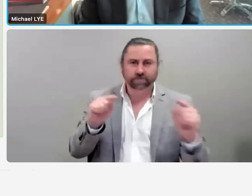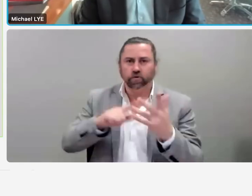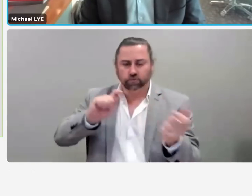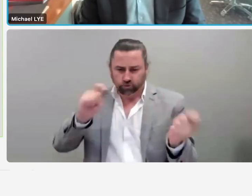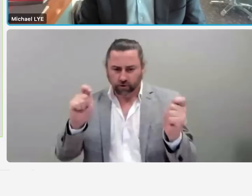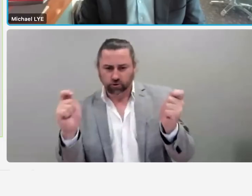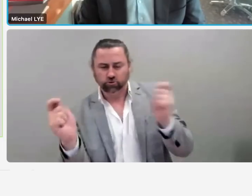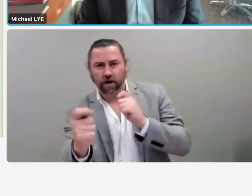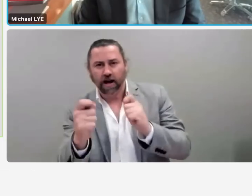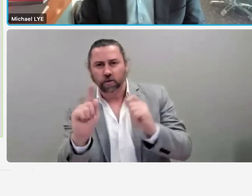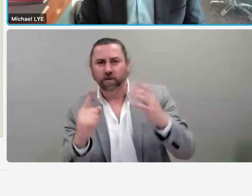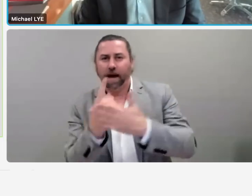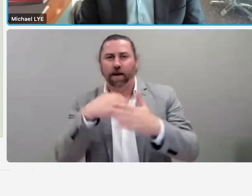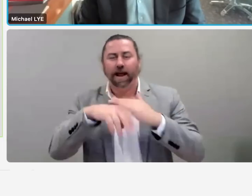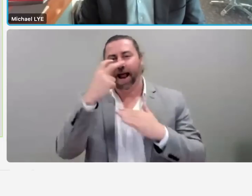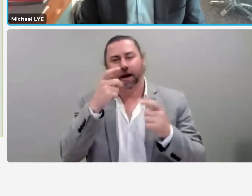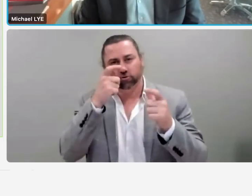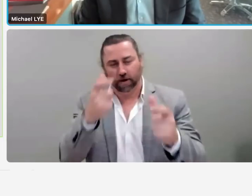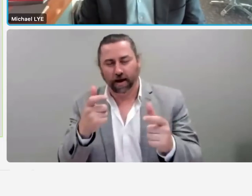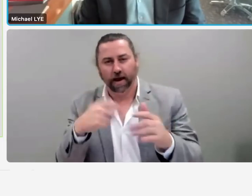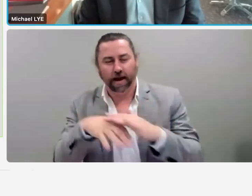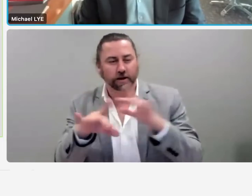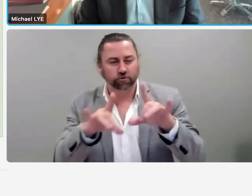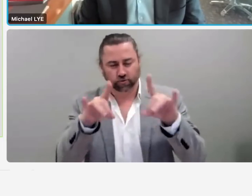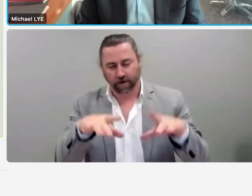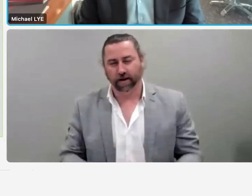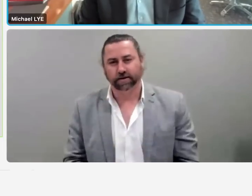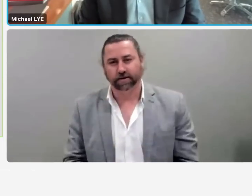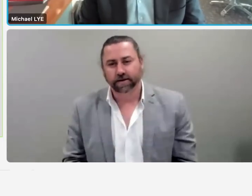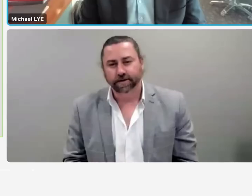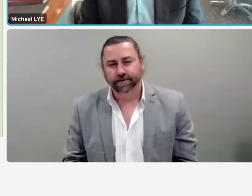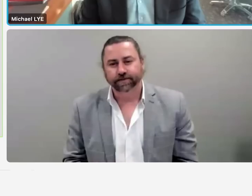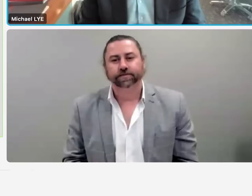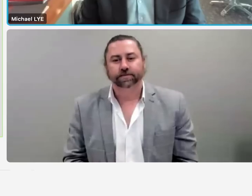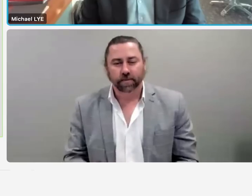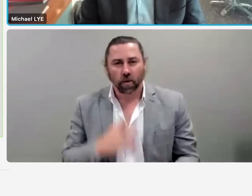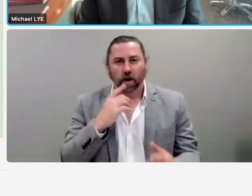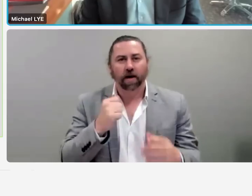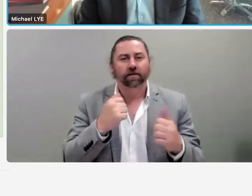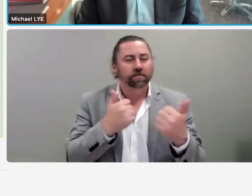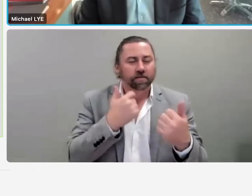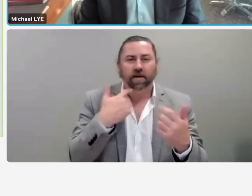We can provide that link if you're not familiar with it already and other information at the end of this webinar.